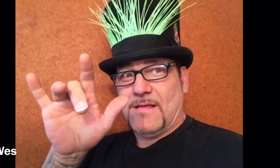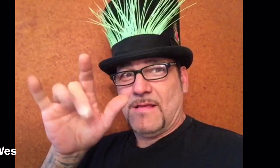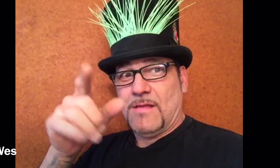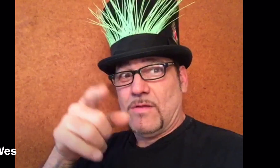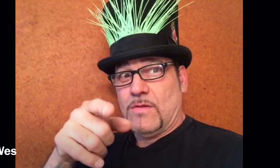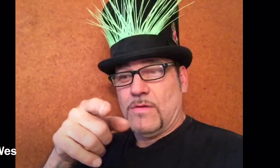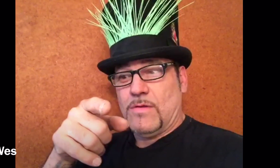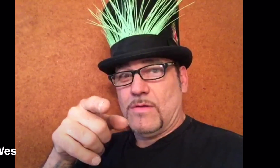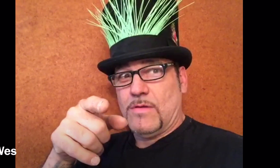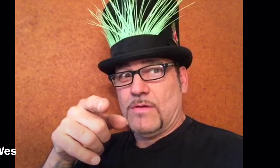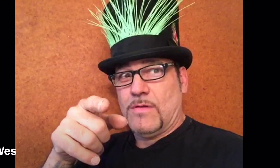You